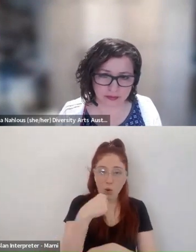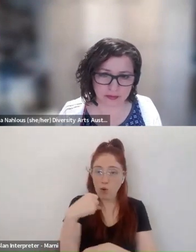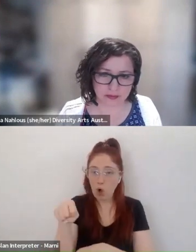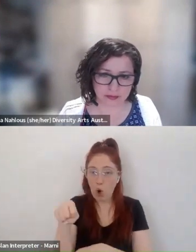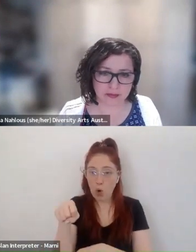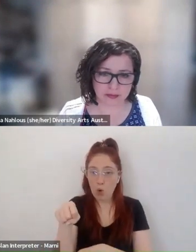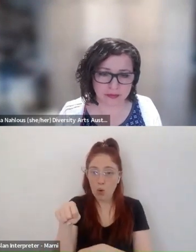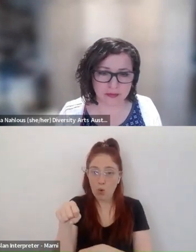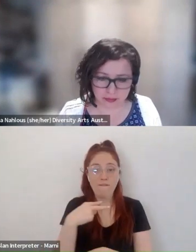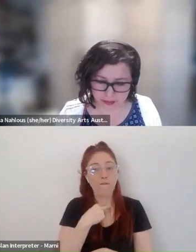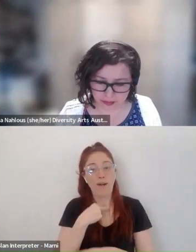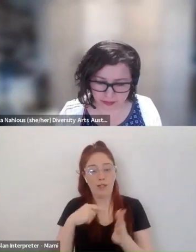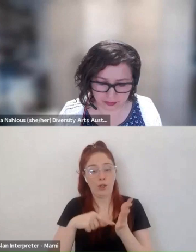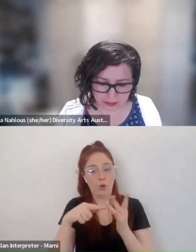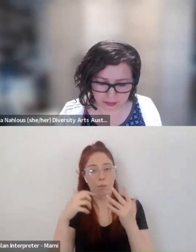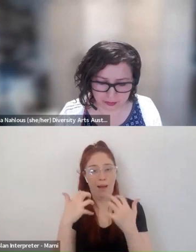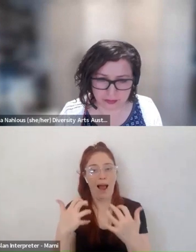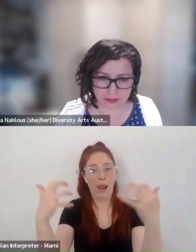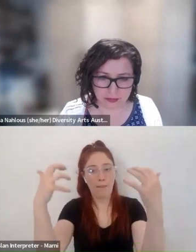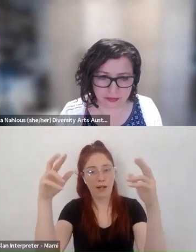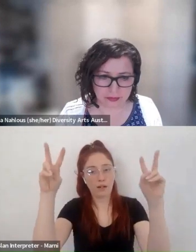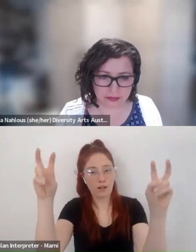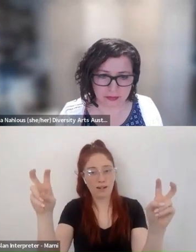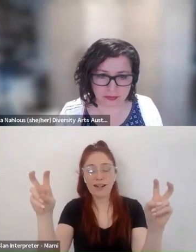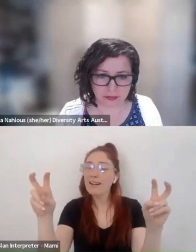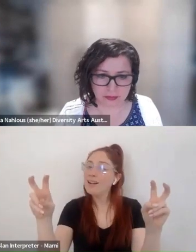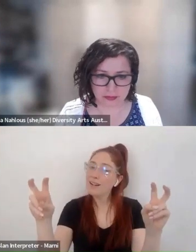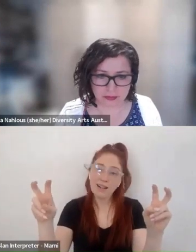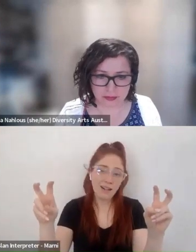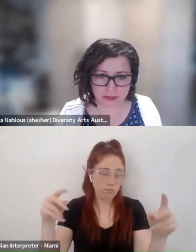happy to say that, what it's doing to my staff, what it's